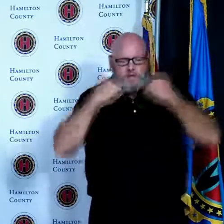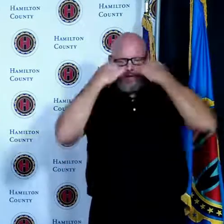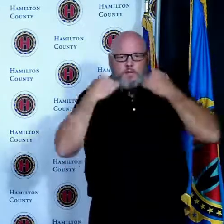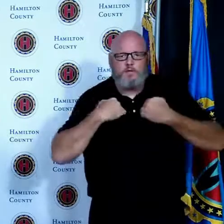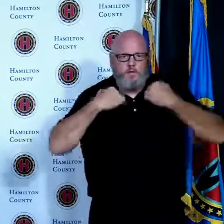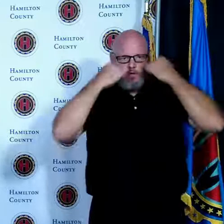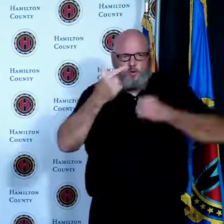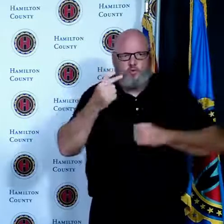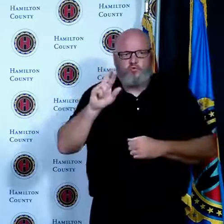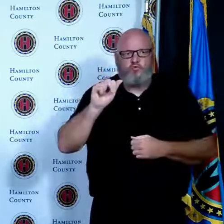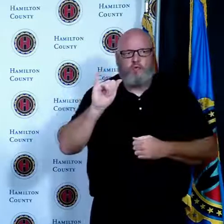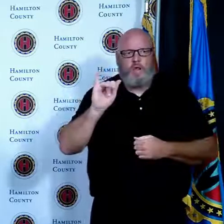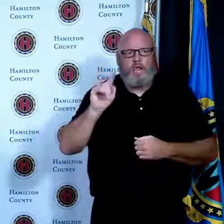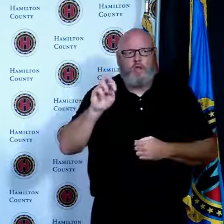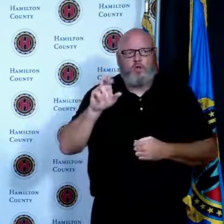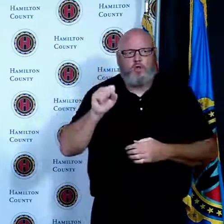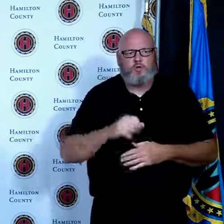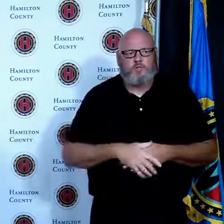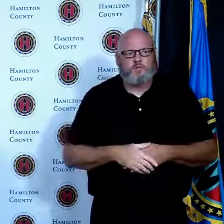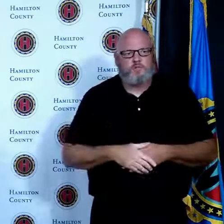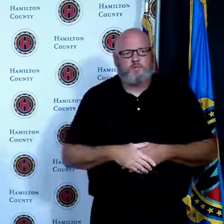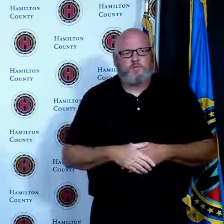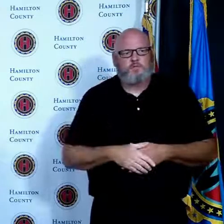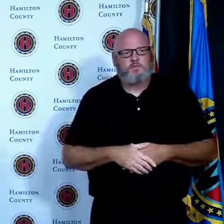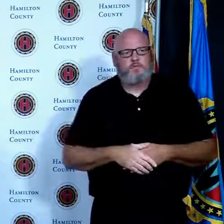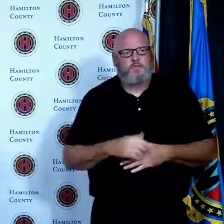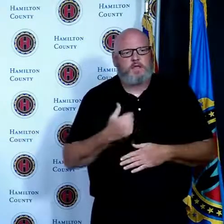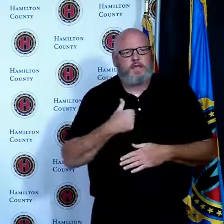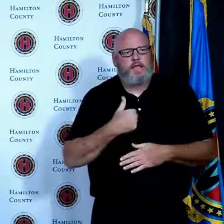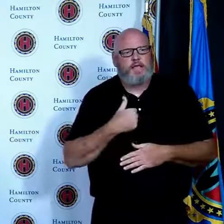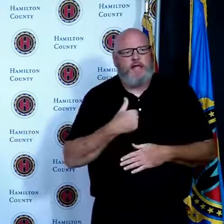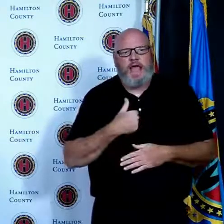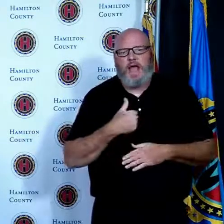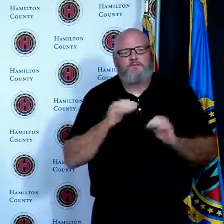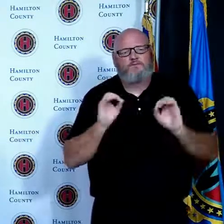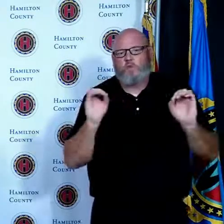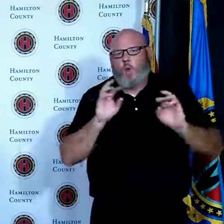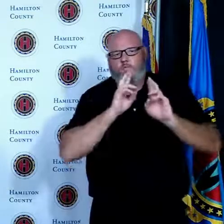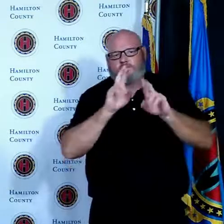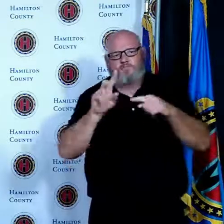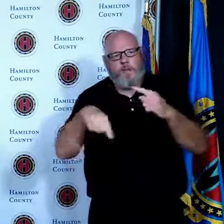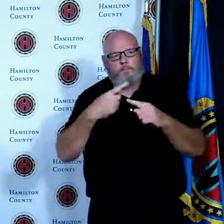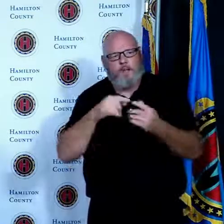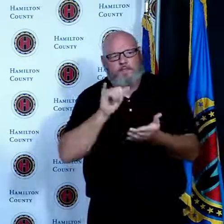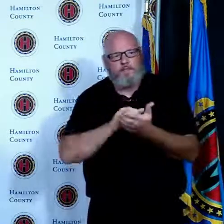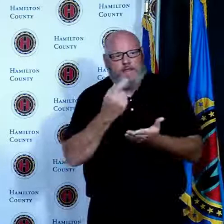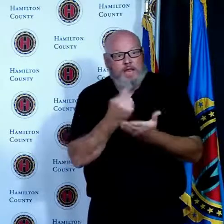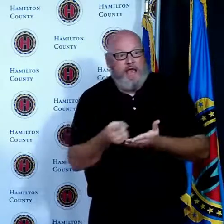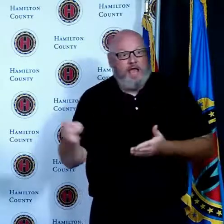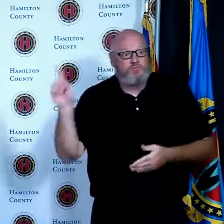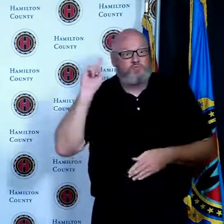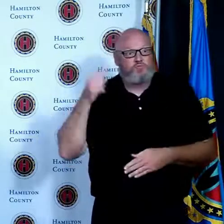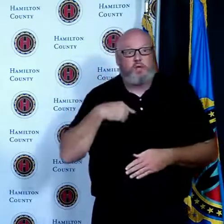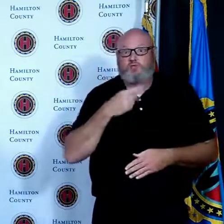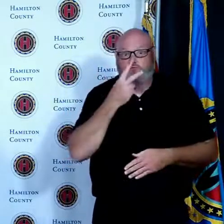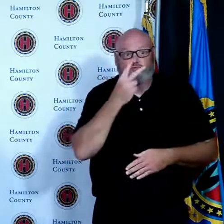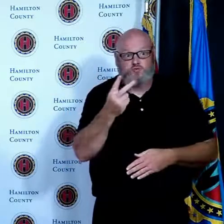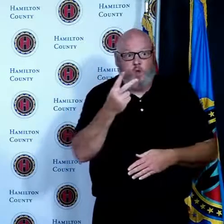about the school environment we did also see a shift last week where face shields were at one point considered something as an option they are no longer